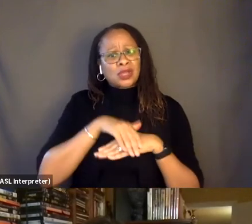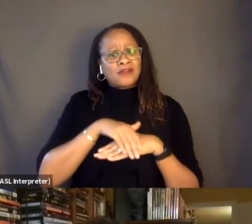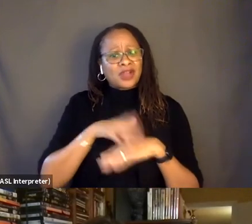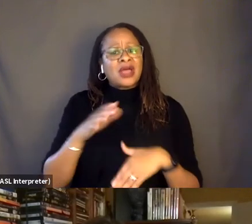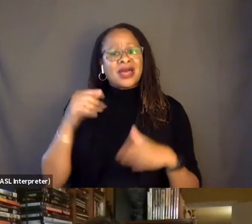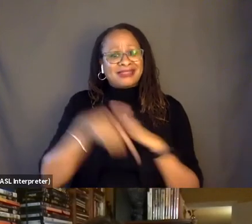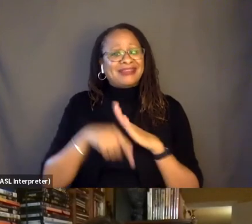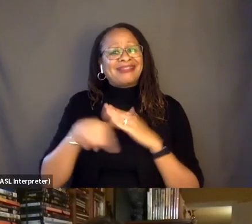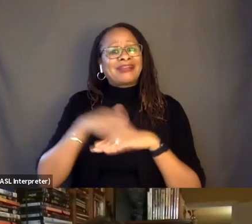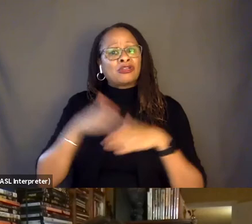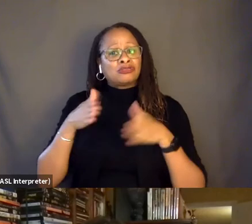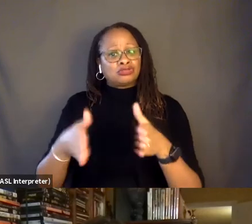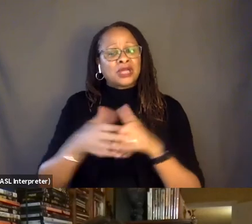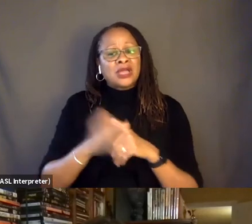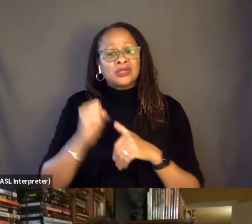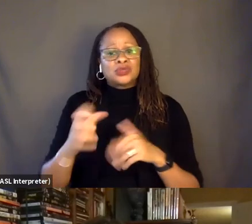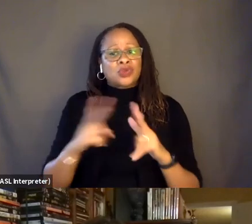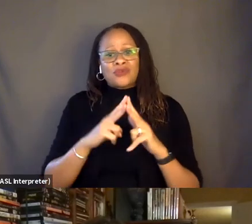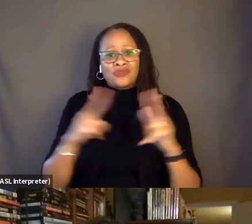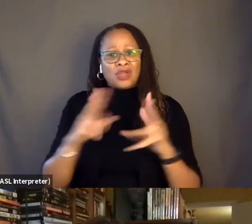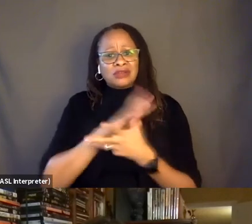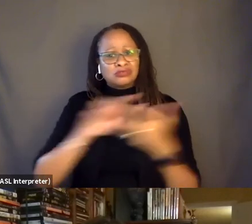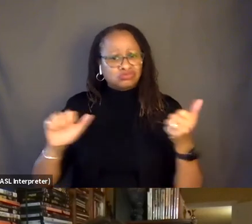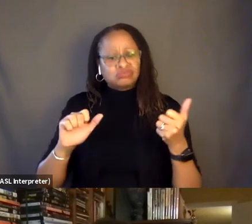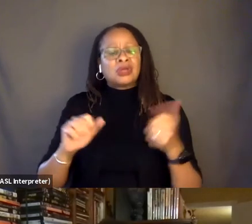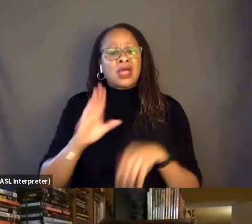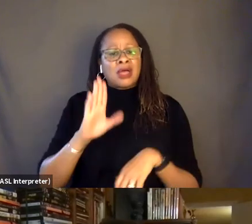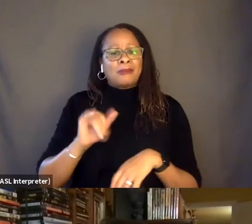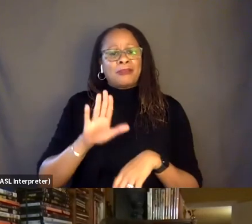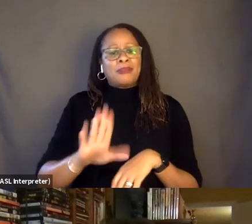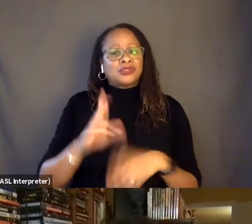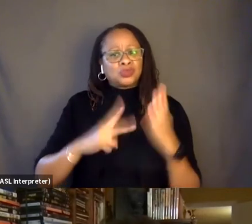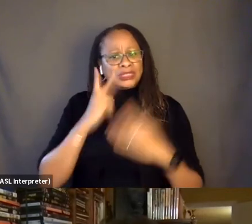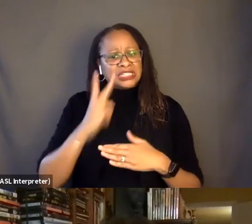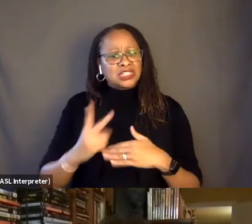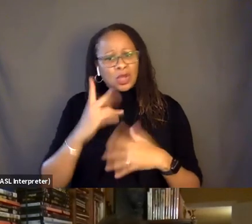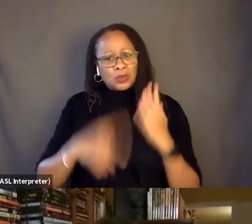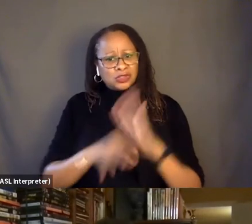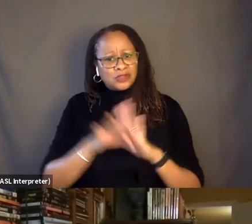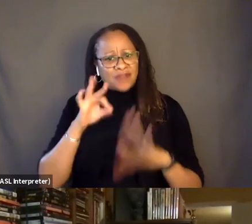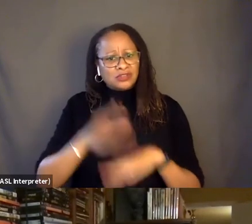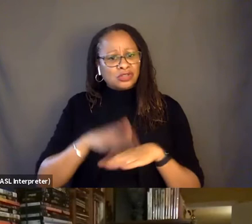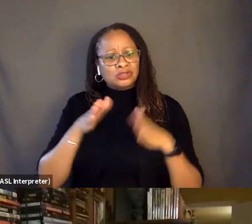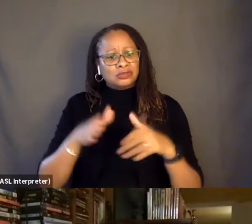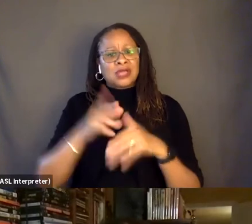on the street, who was so ravaged by what she found. Patricia Evangelista.